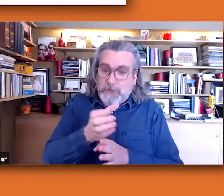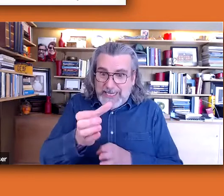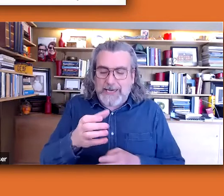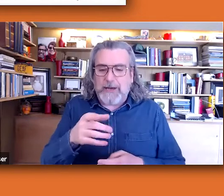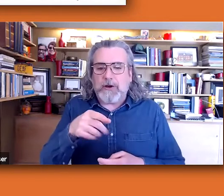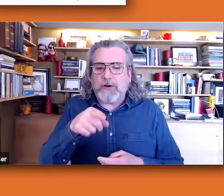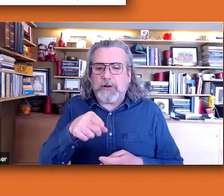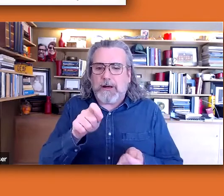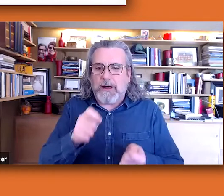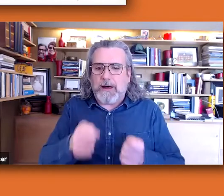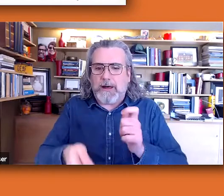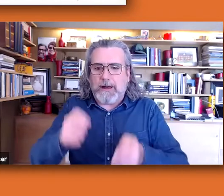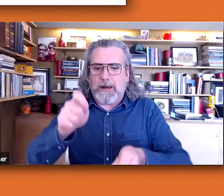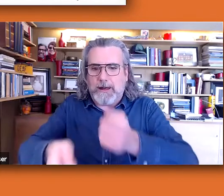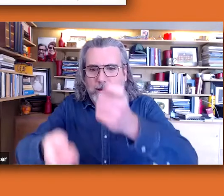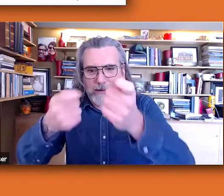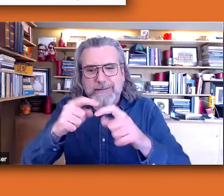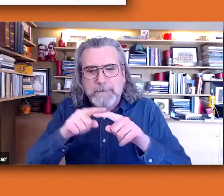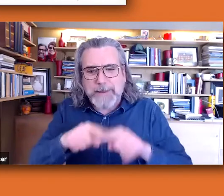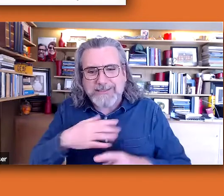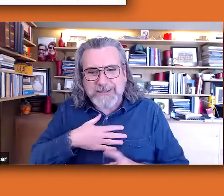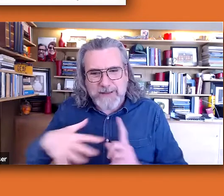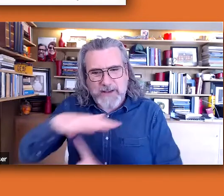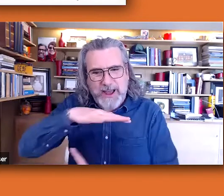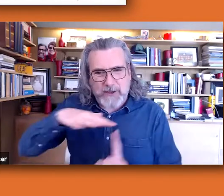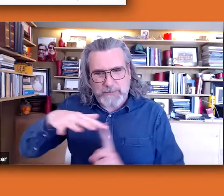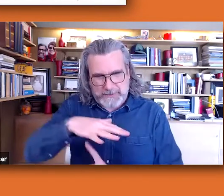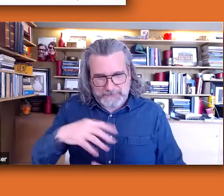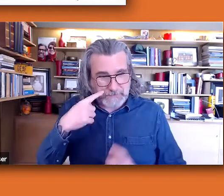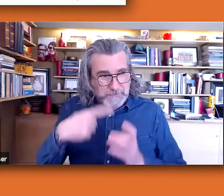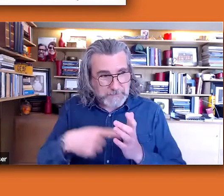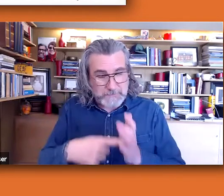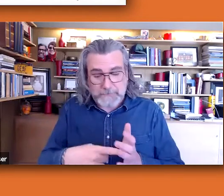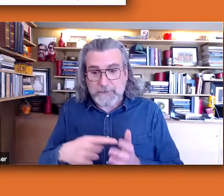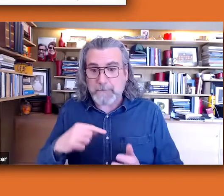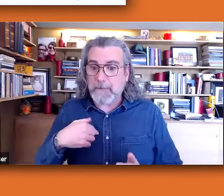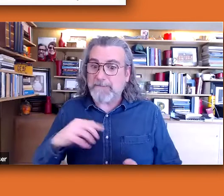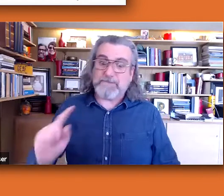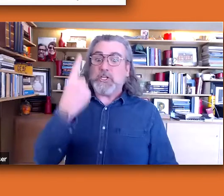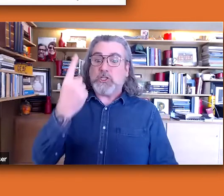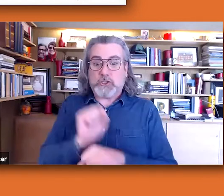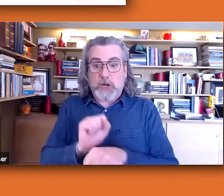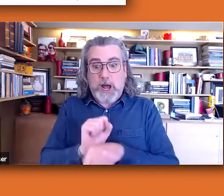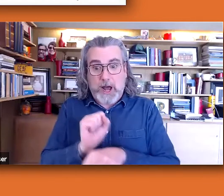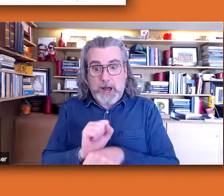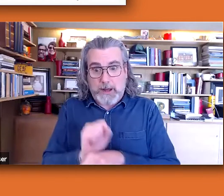But throughout my career, my interests have also changed depending on the environment that I'm in.